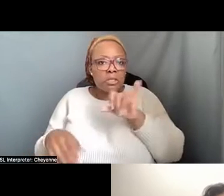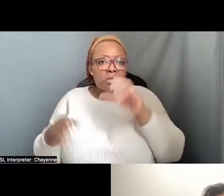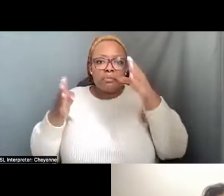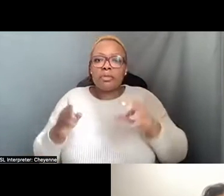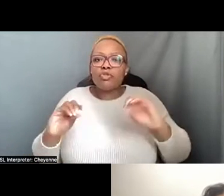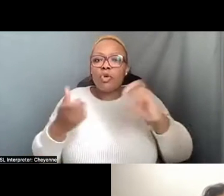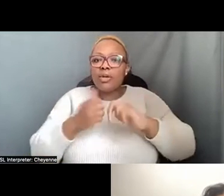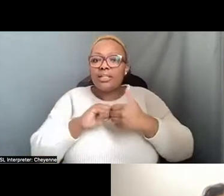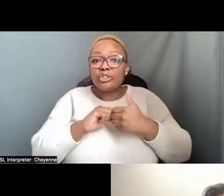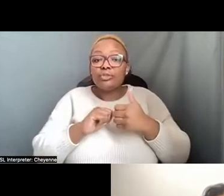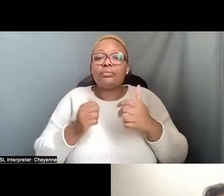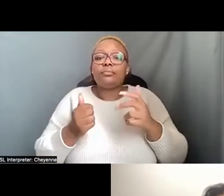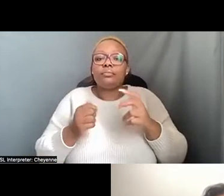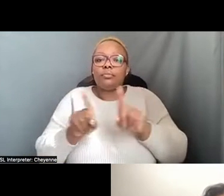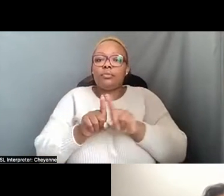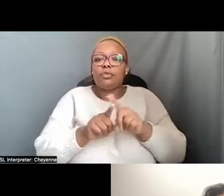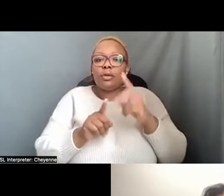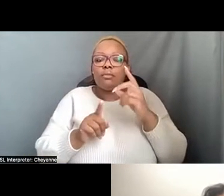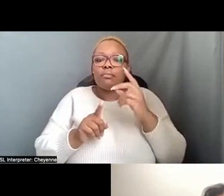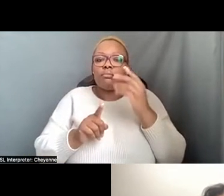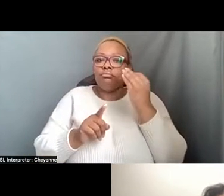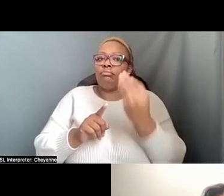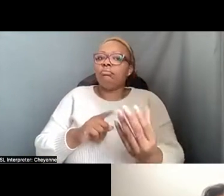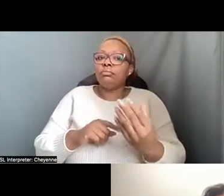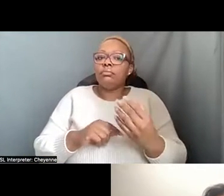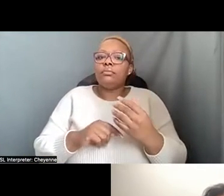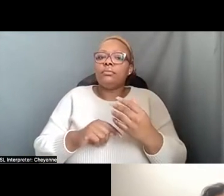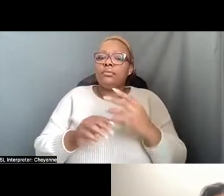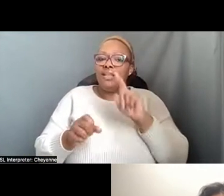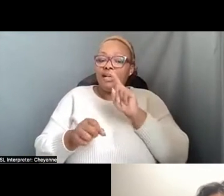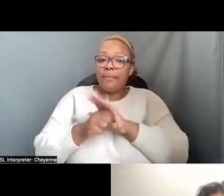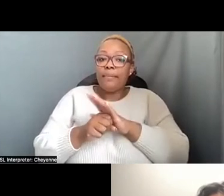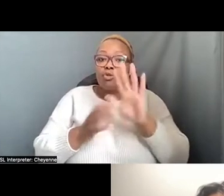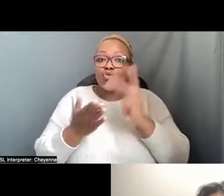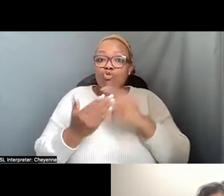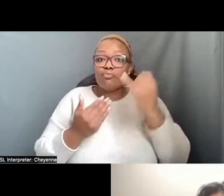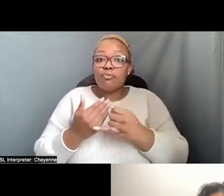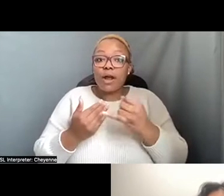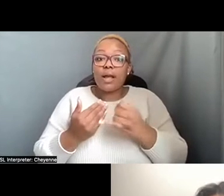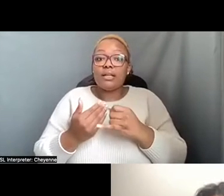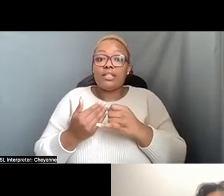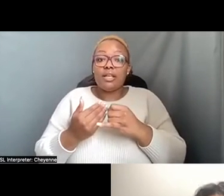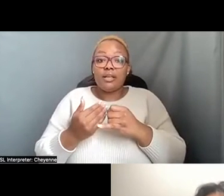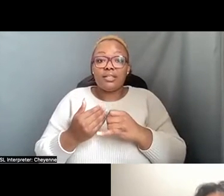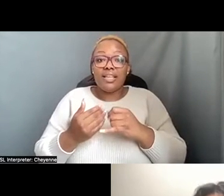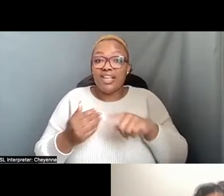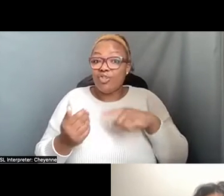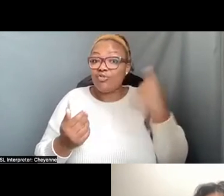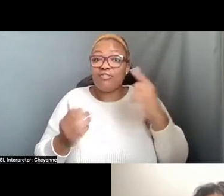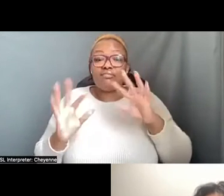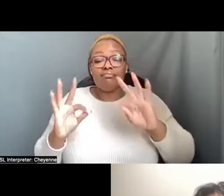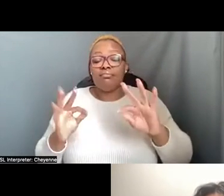Also just want to acknowledge the commitment to your project in terms of taking those risks.